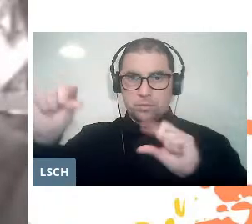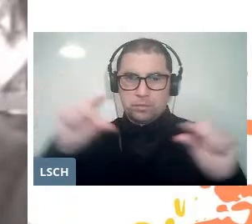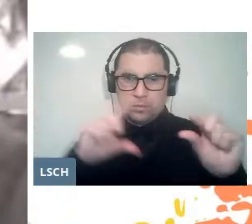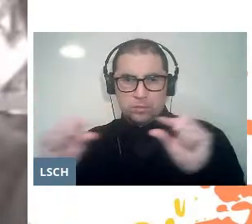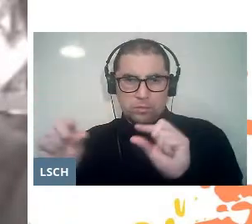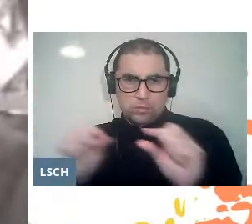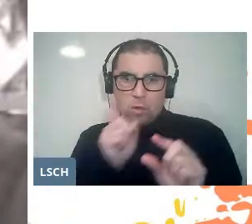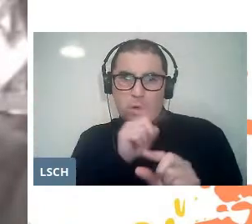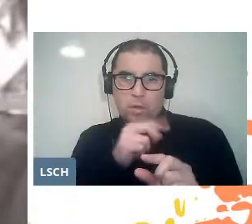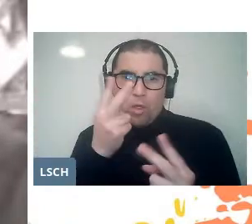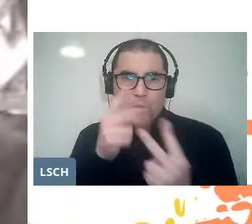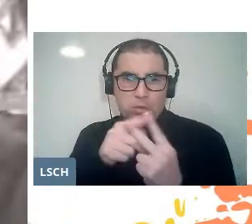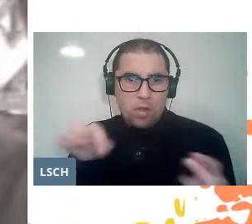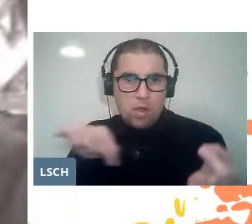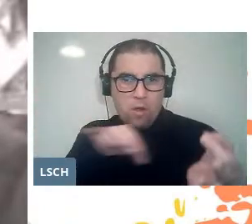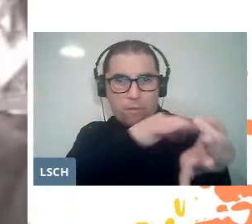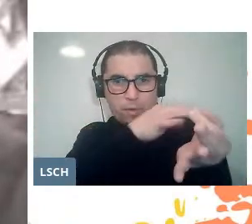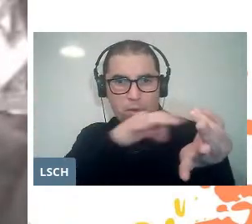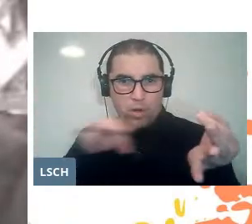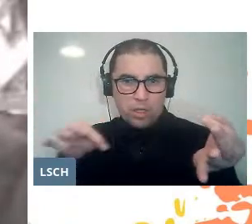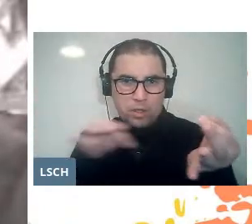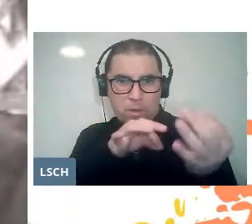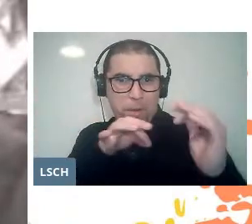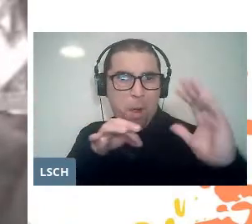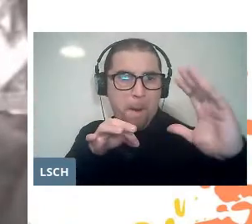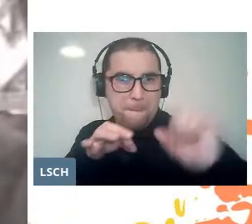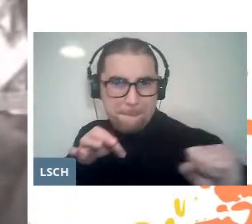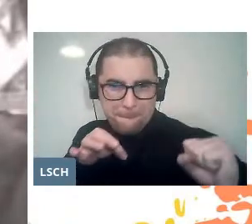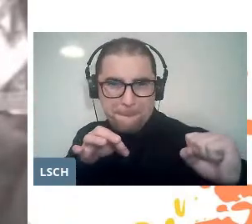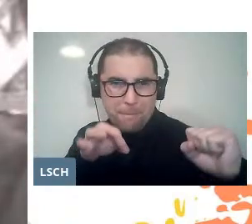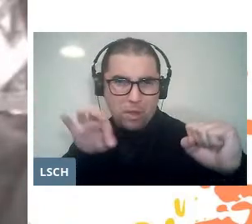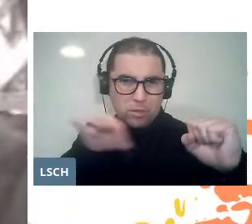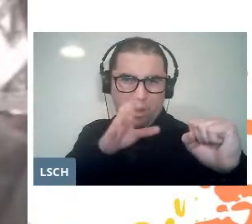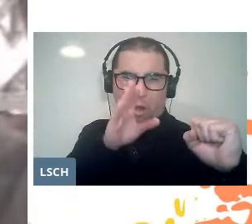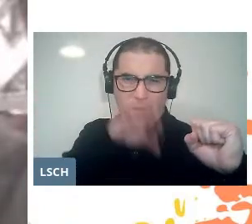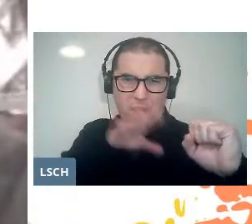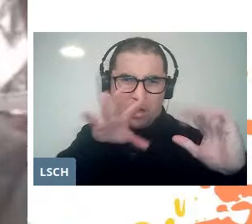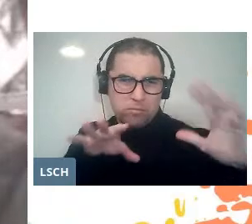that is, two violins absolutely with a muted sonority,